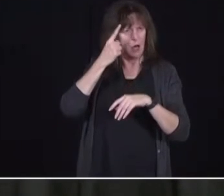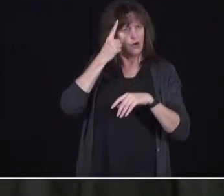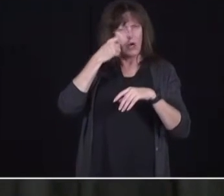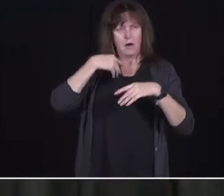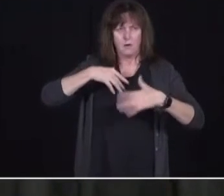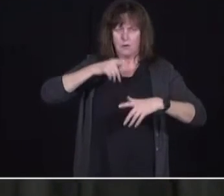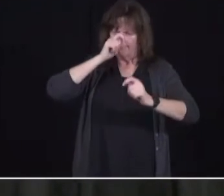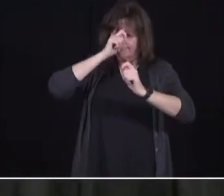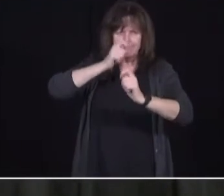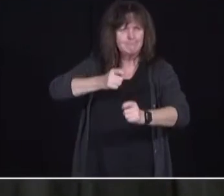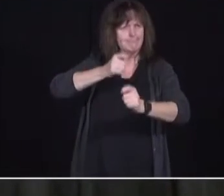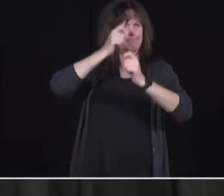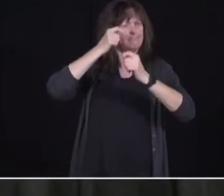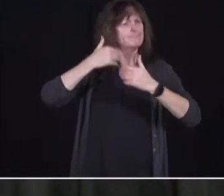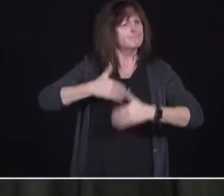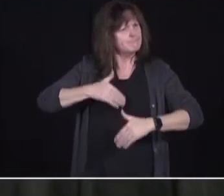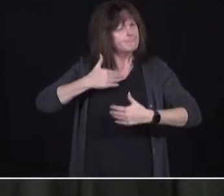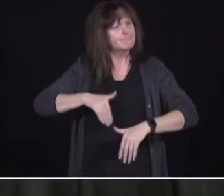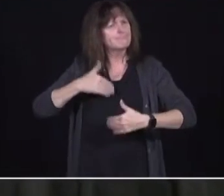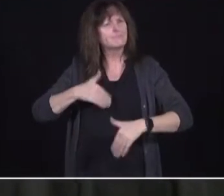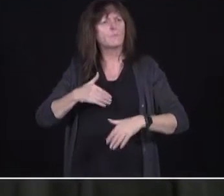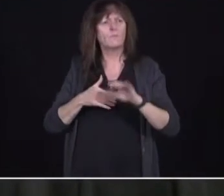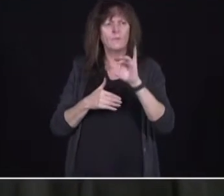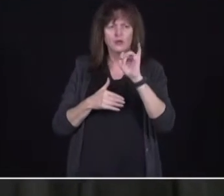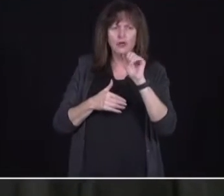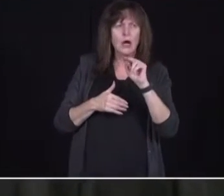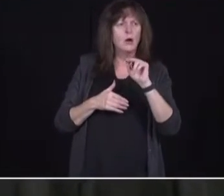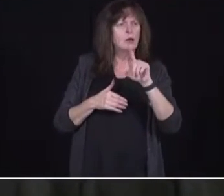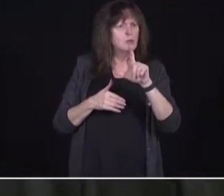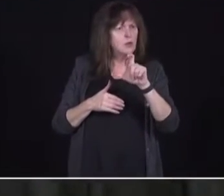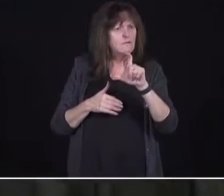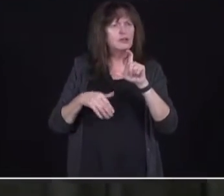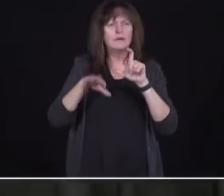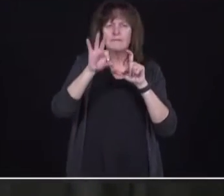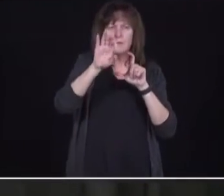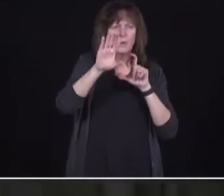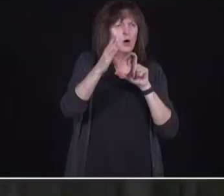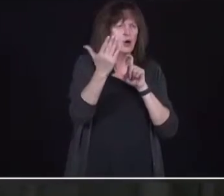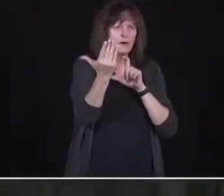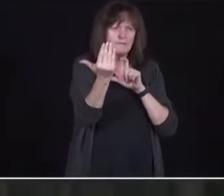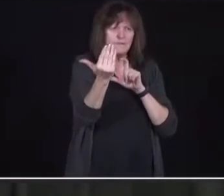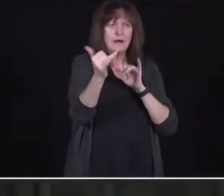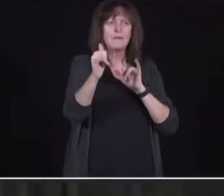And on long-term care am I completely respect the knack there's an outline for February 1st